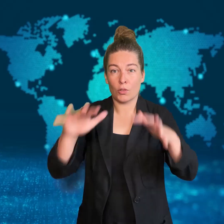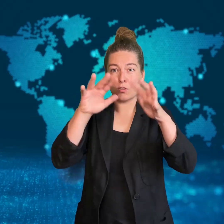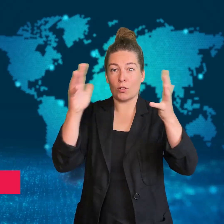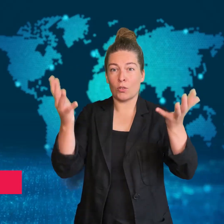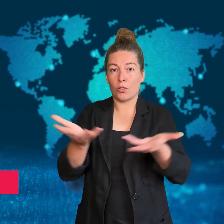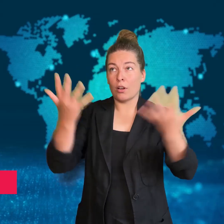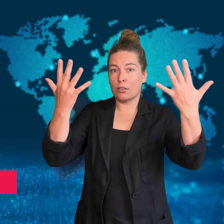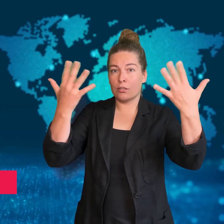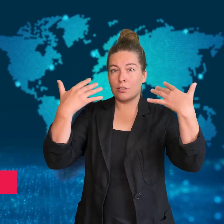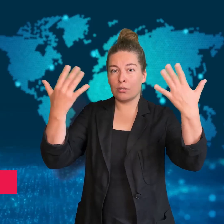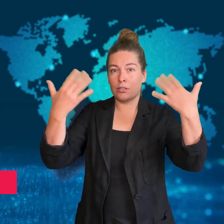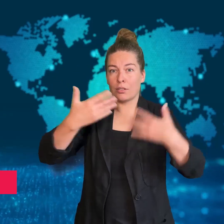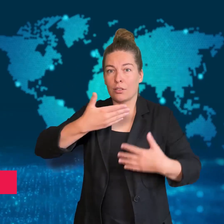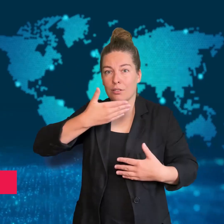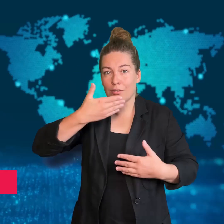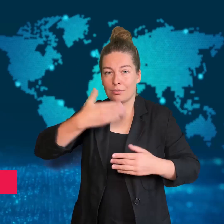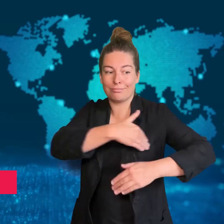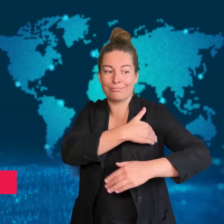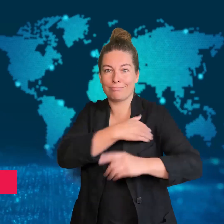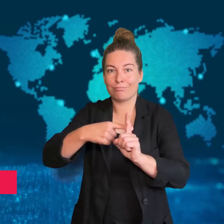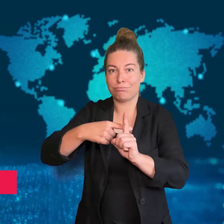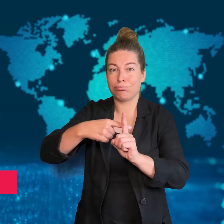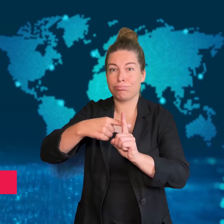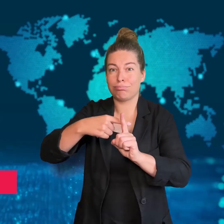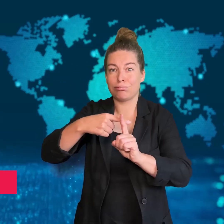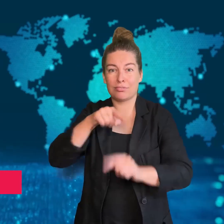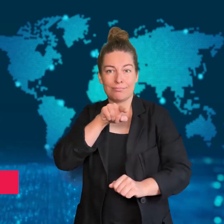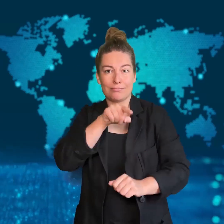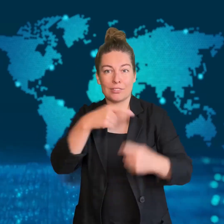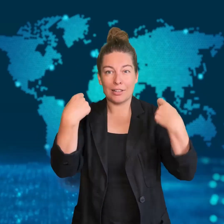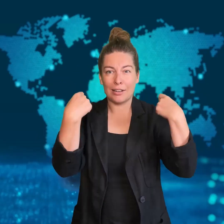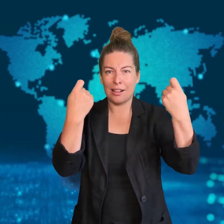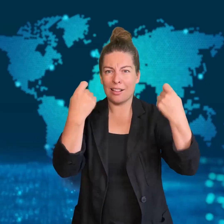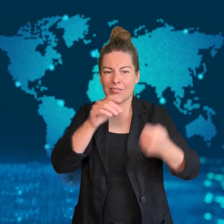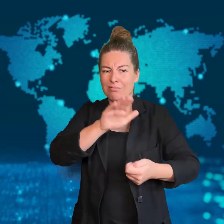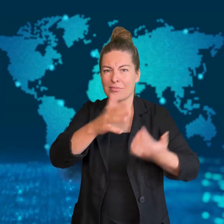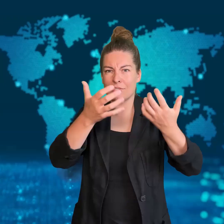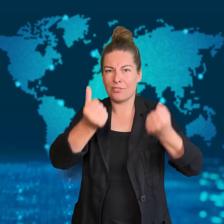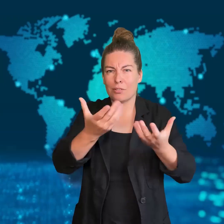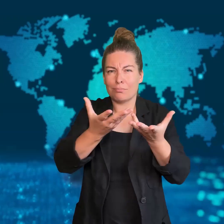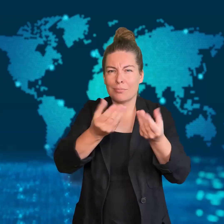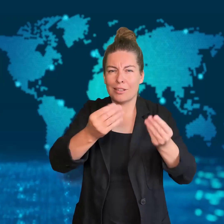[MONIKA]: Greenland's glaciers are shrinking quickly as